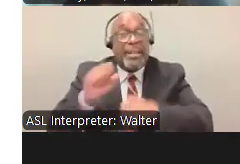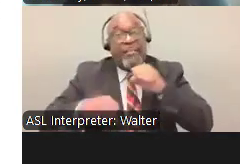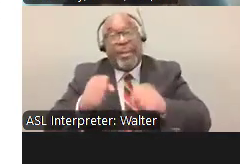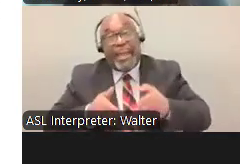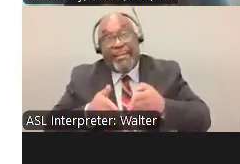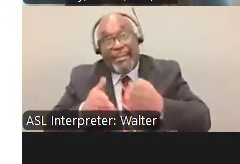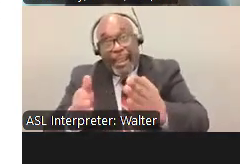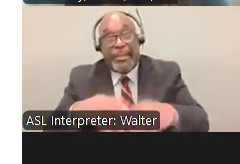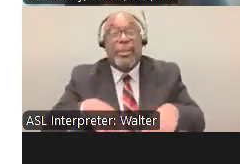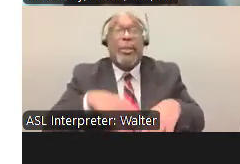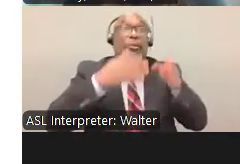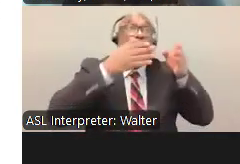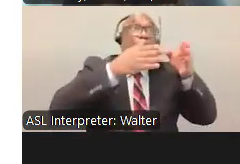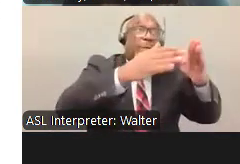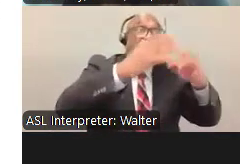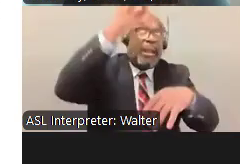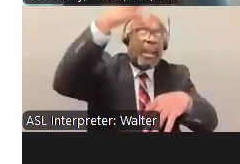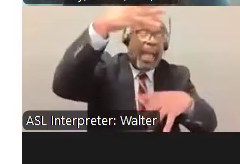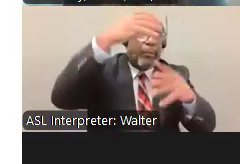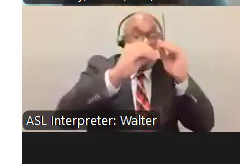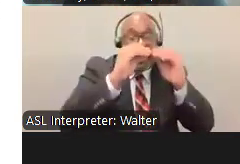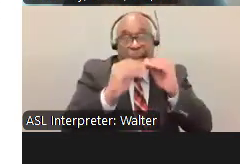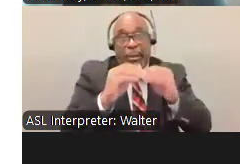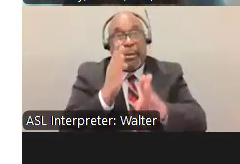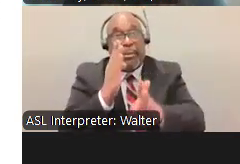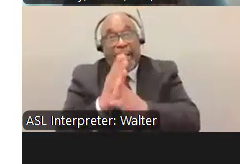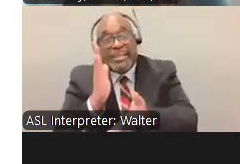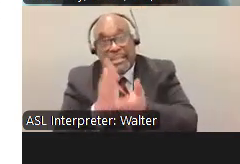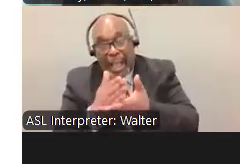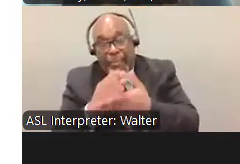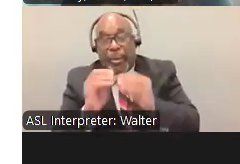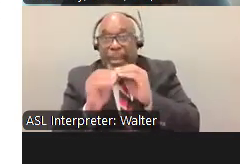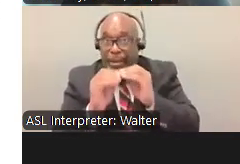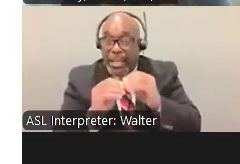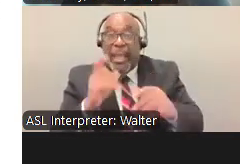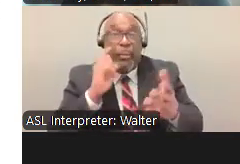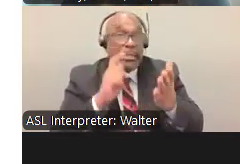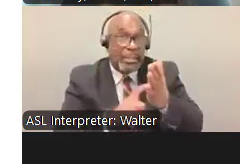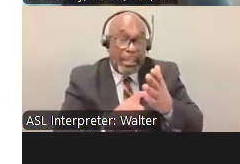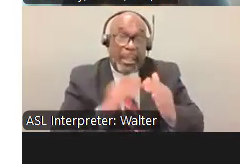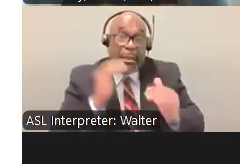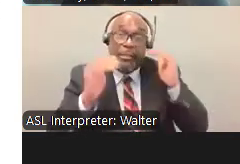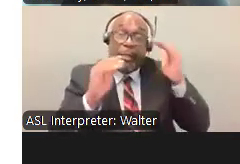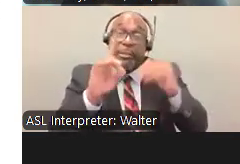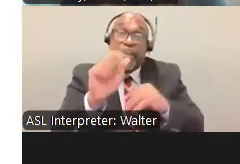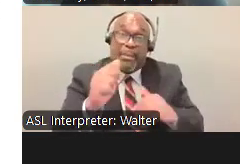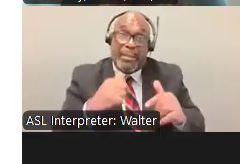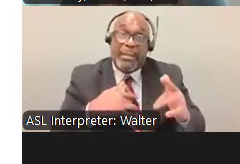13:35:13 repairs or bus stop repairs. 13:35:17 And we see that adults with 13:35:18 disabilities reported more 13:35:19 concerns about their